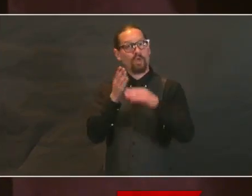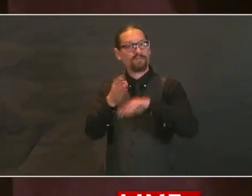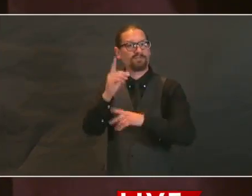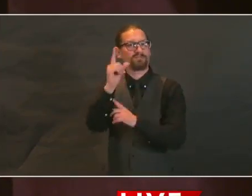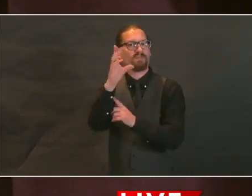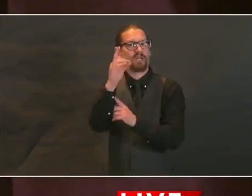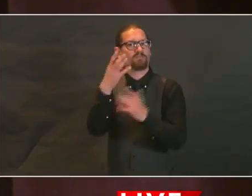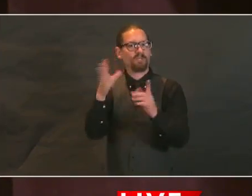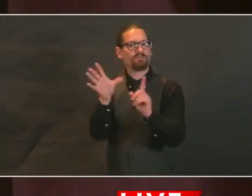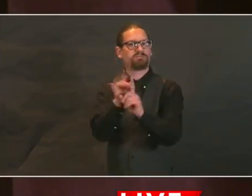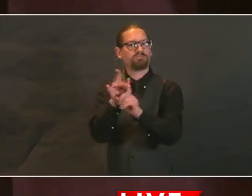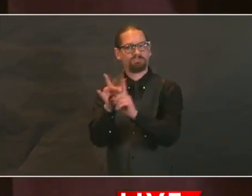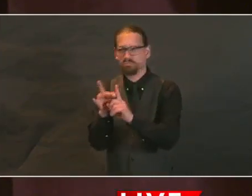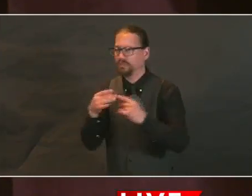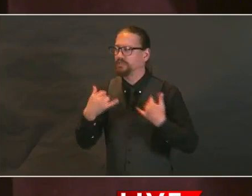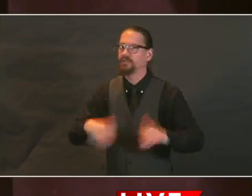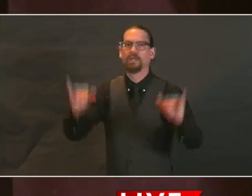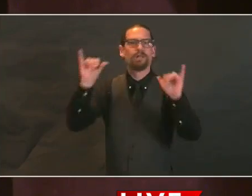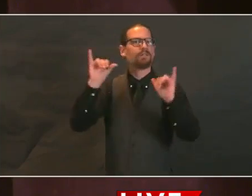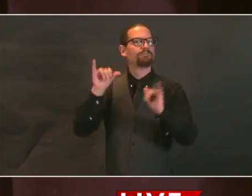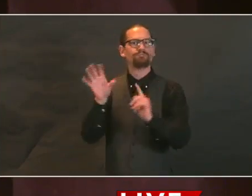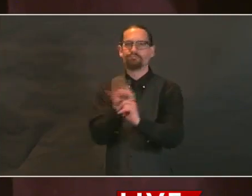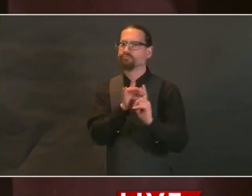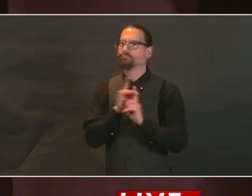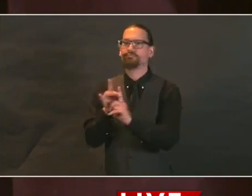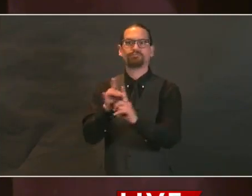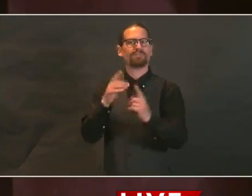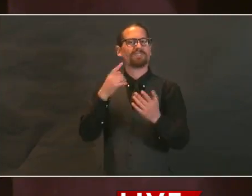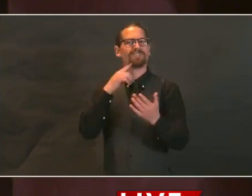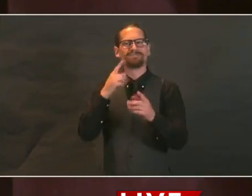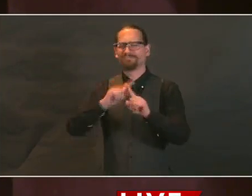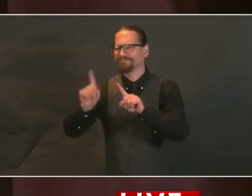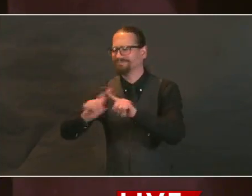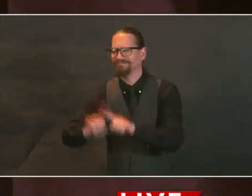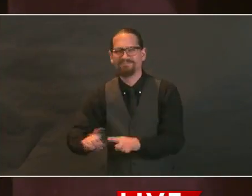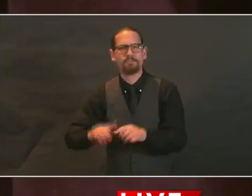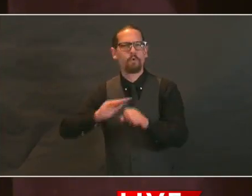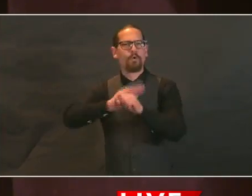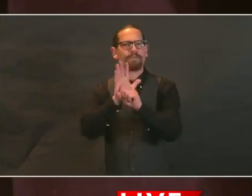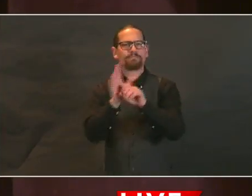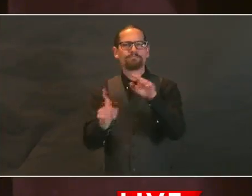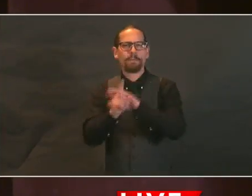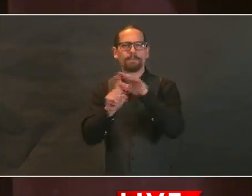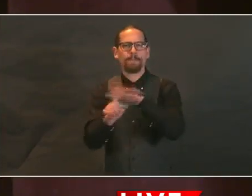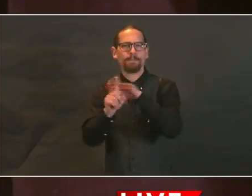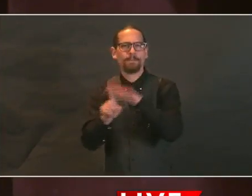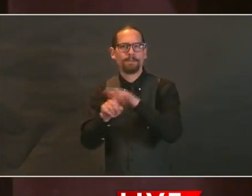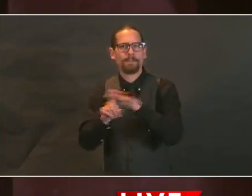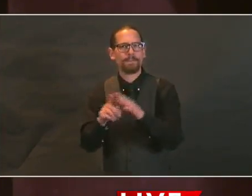NEW CASES EACH DAY. CORONAVIRUS IS OUT THERE. THE